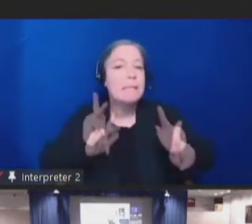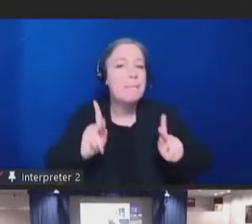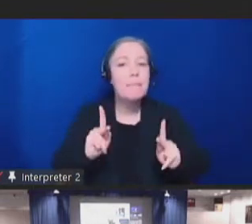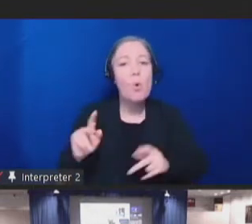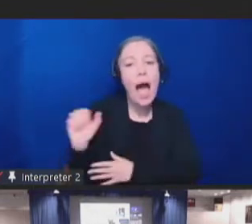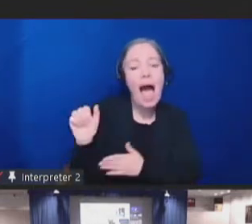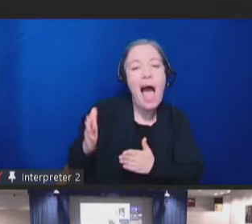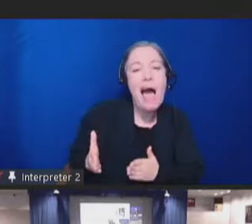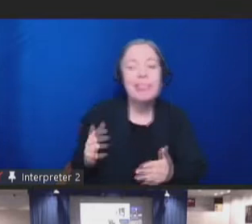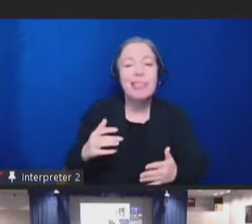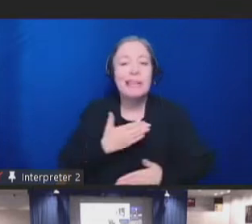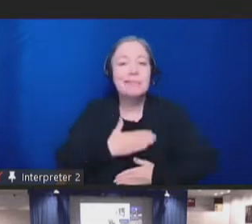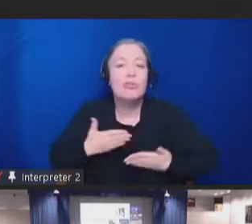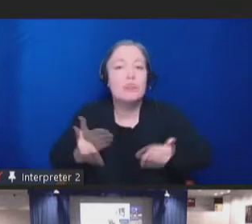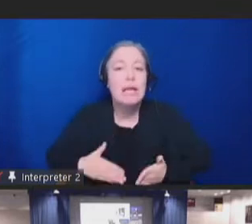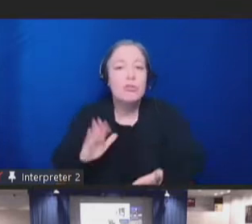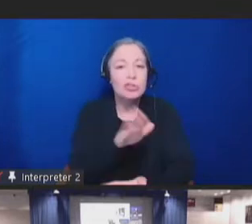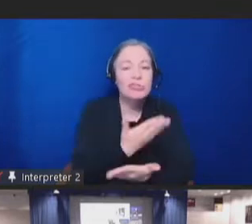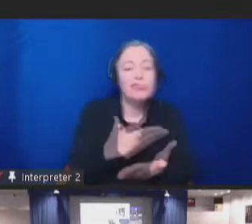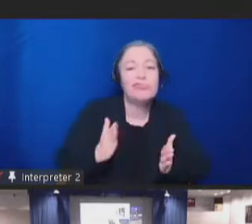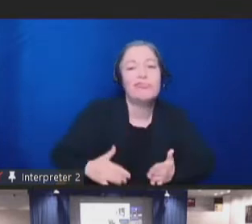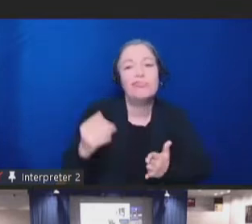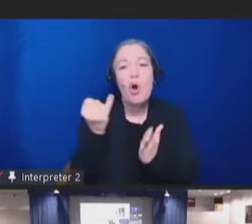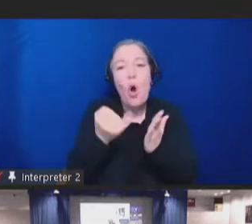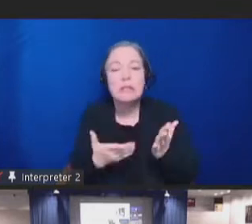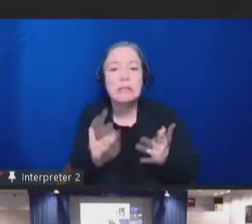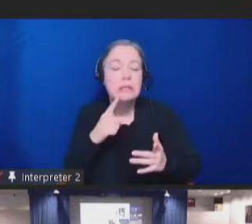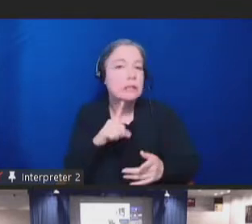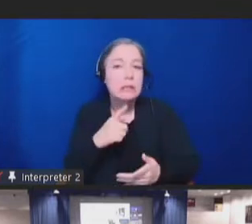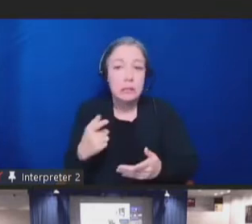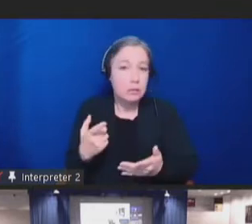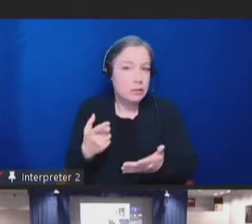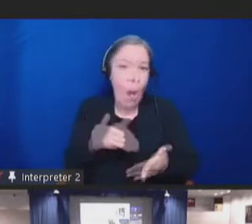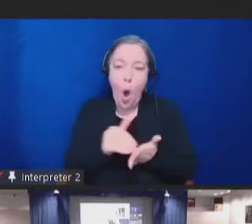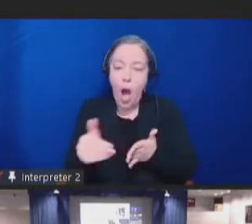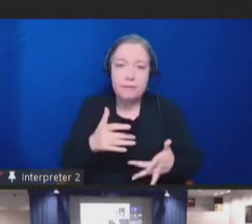who are more often than not compensated to promote a message or a product.